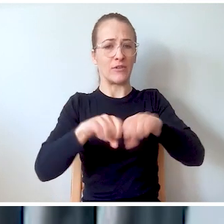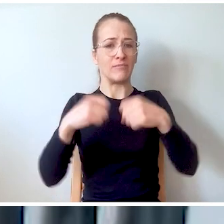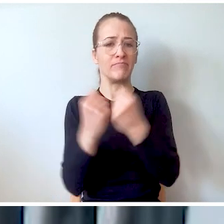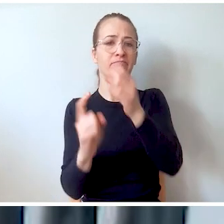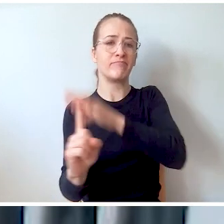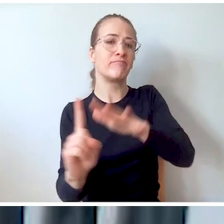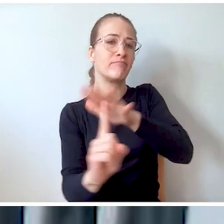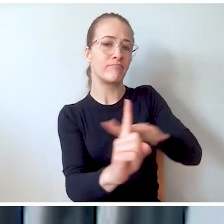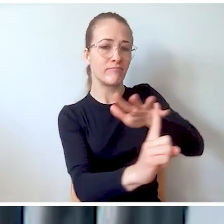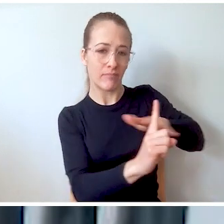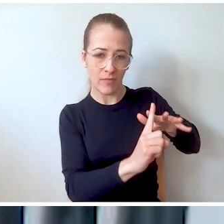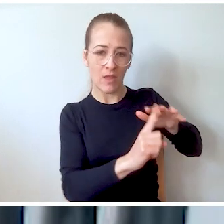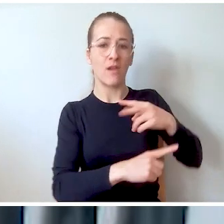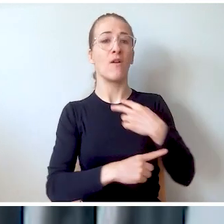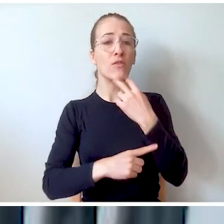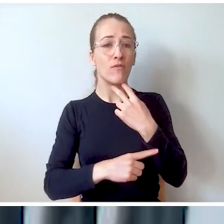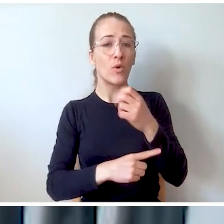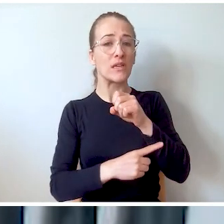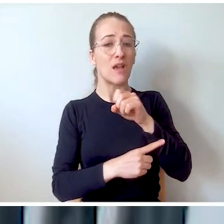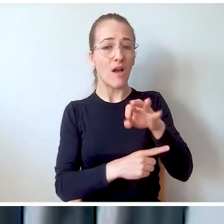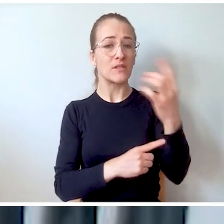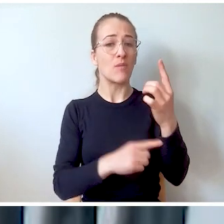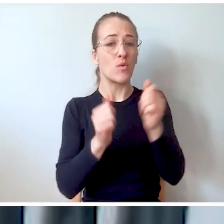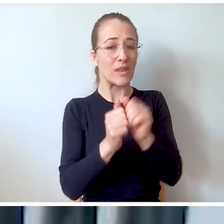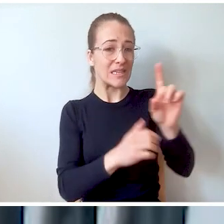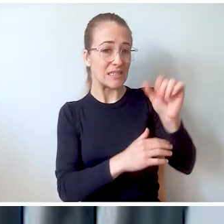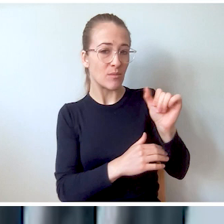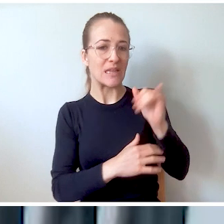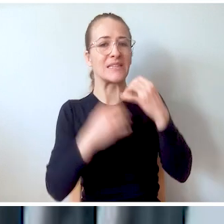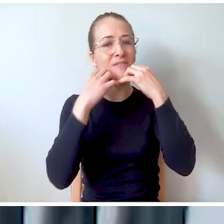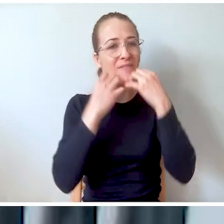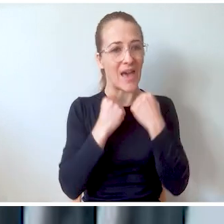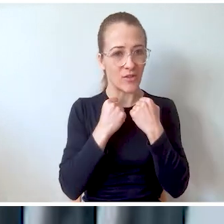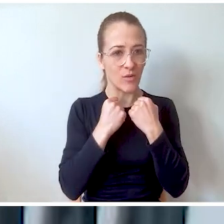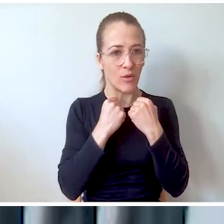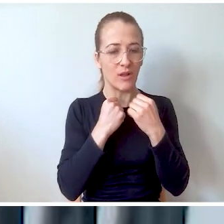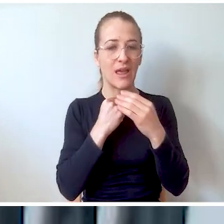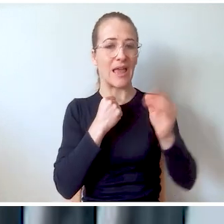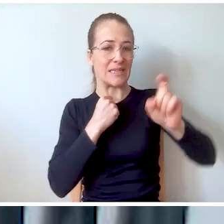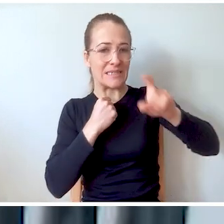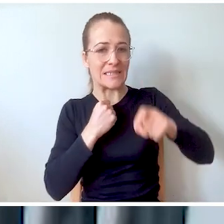That the voice of somebody with a disability is a valuable one and it needs to be heard